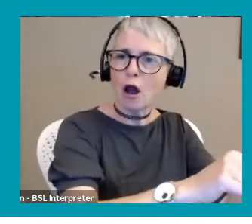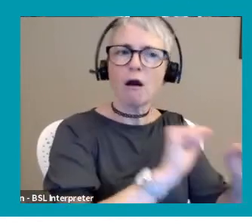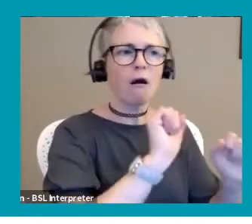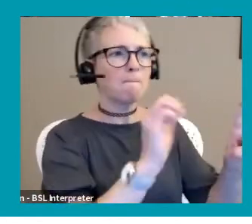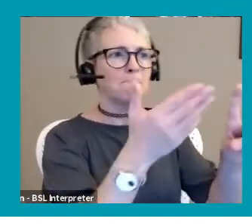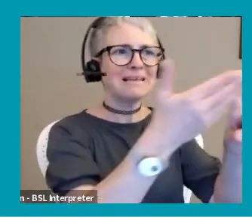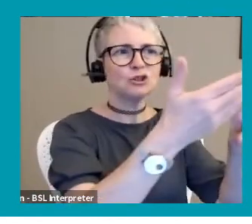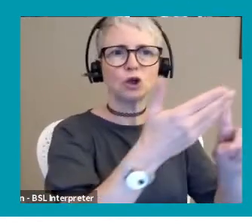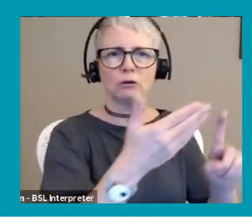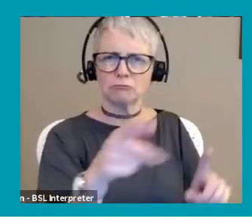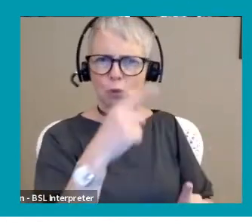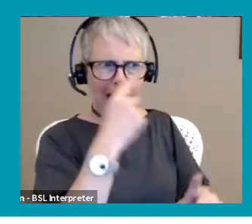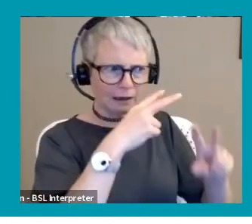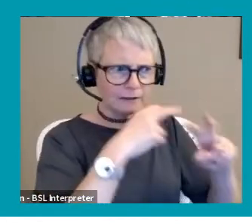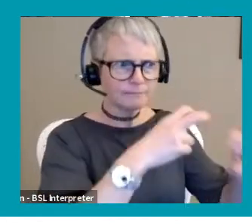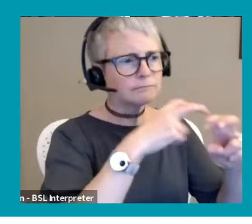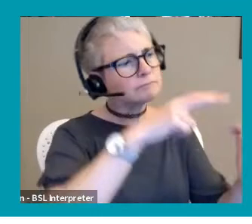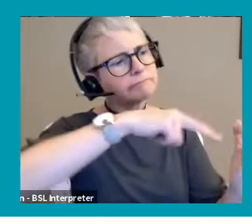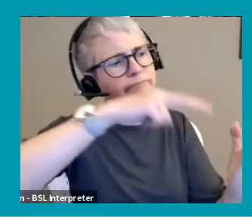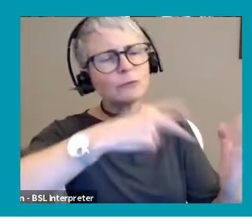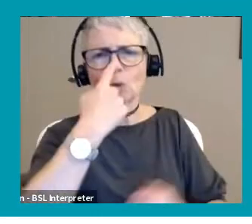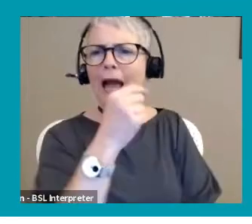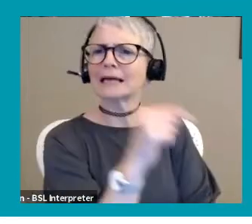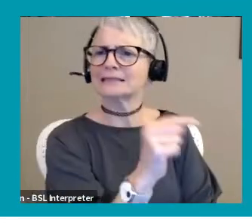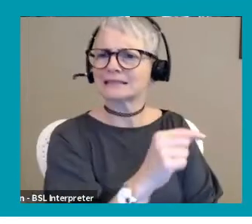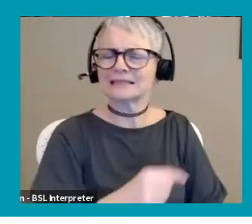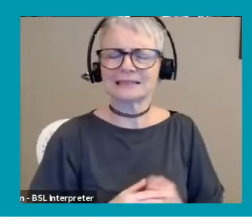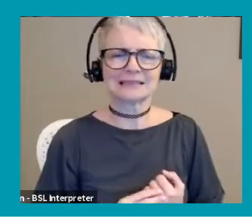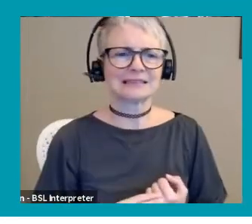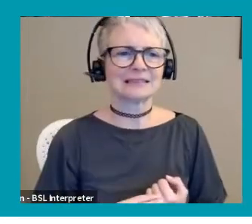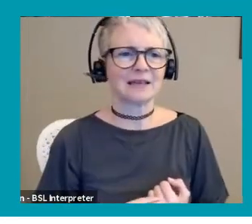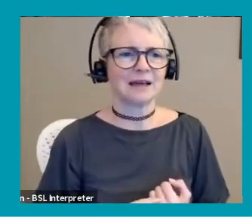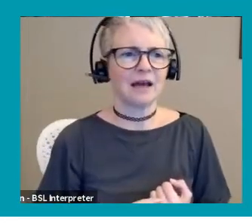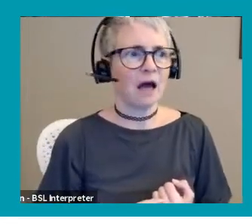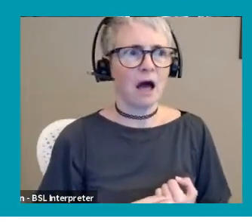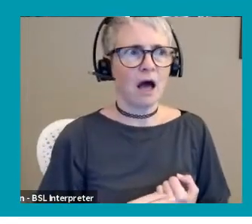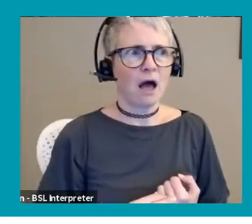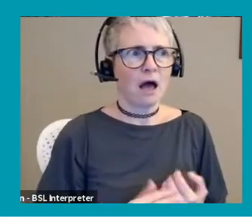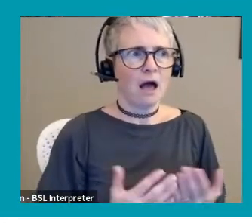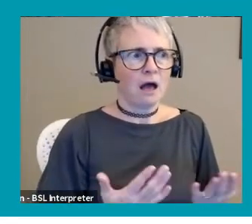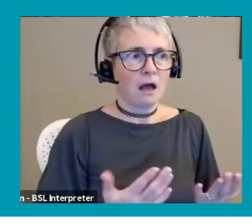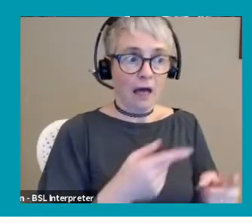kind of work they do. So do they have an interest in improving the lives of people.